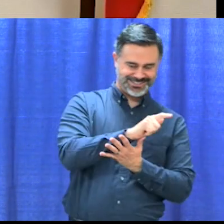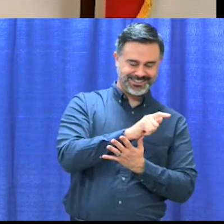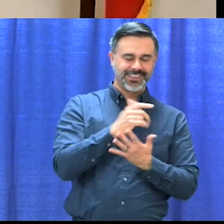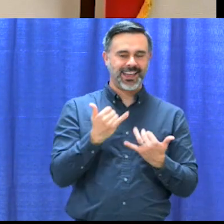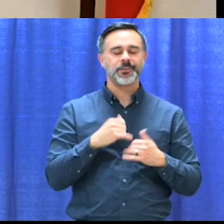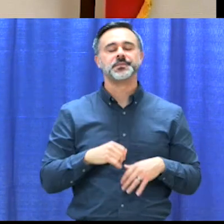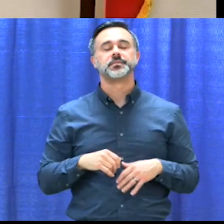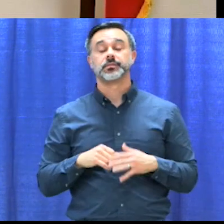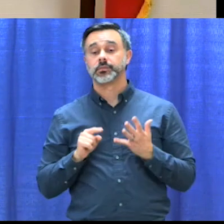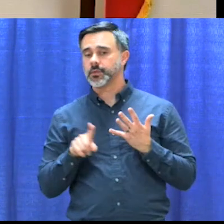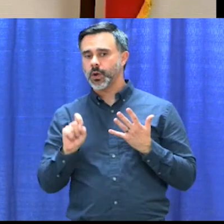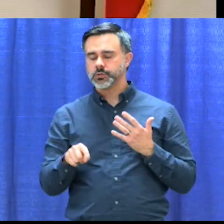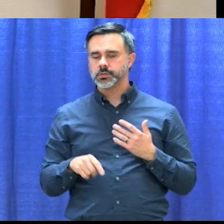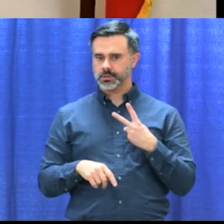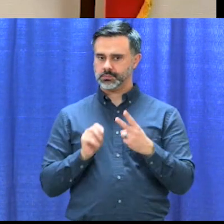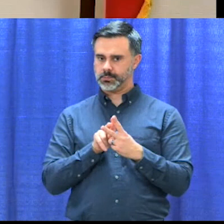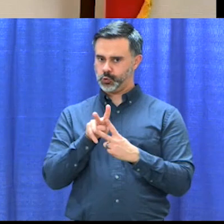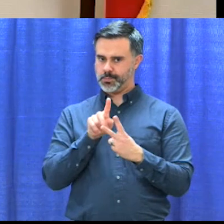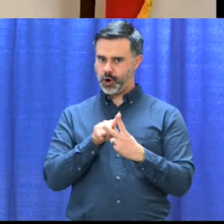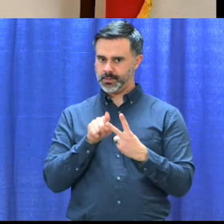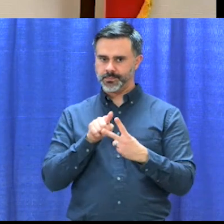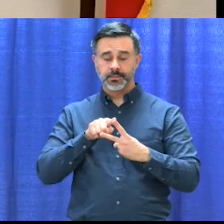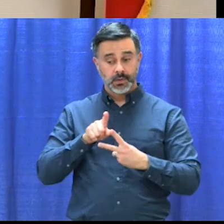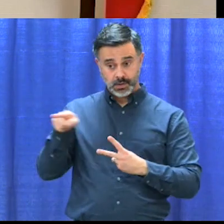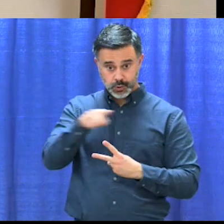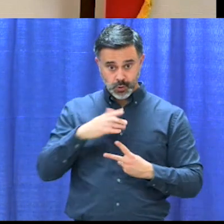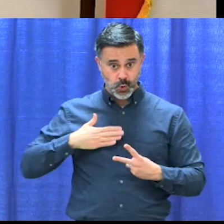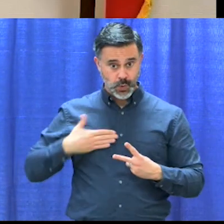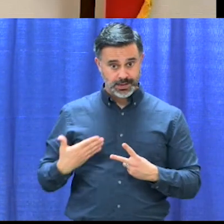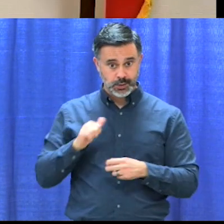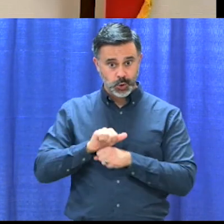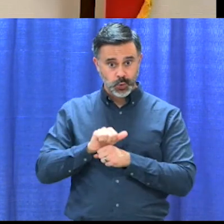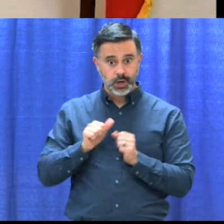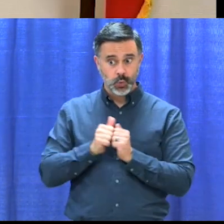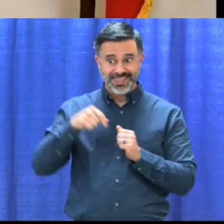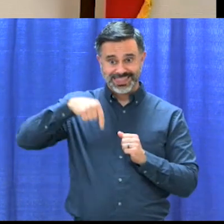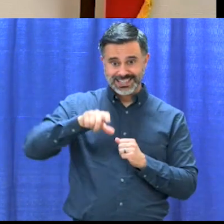The question is two-part: are you willing to work with this task force but before you